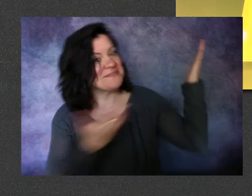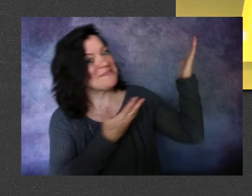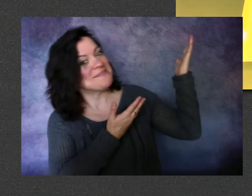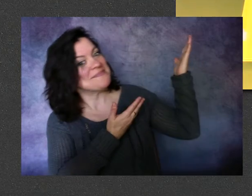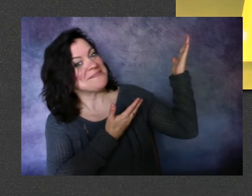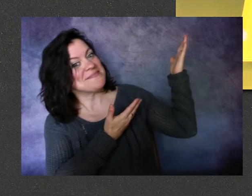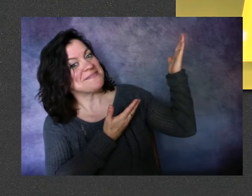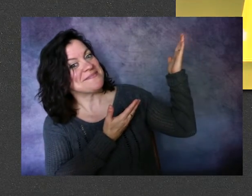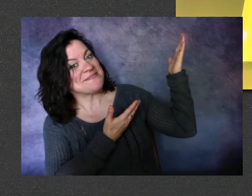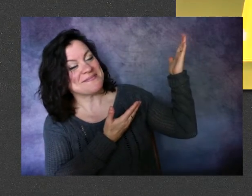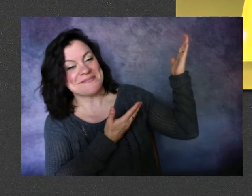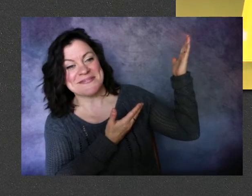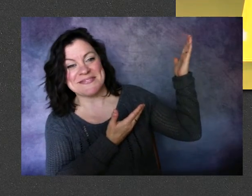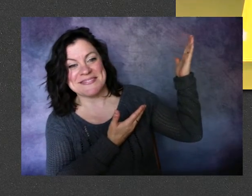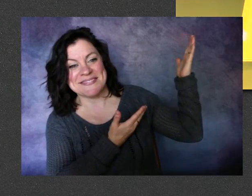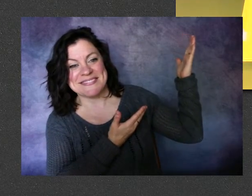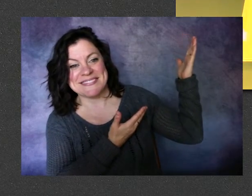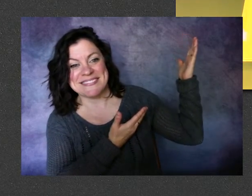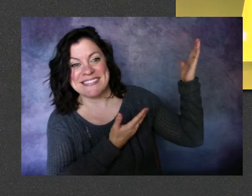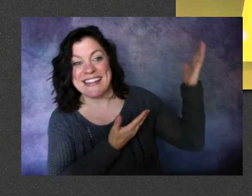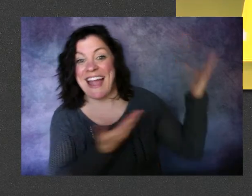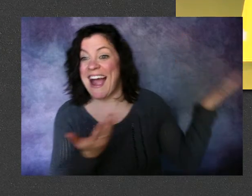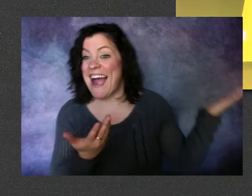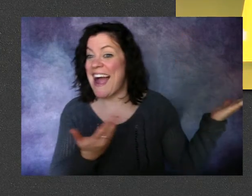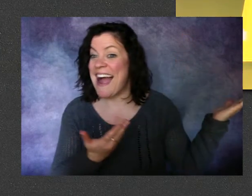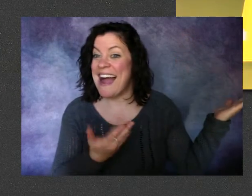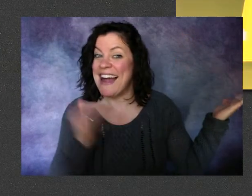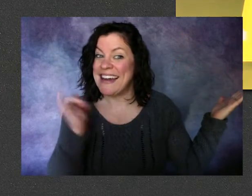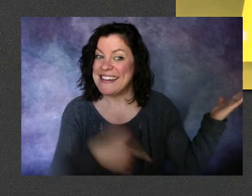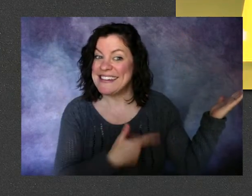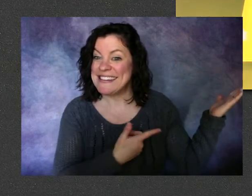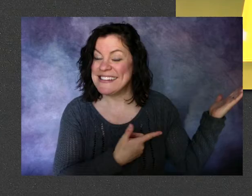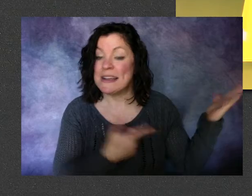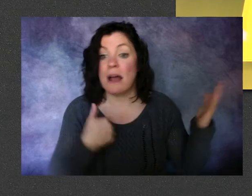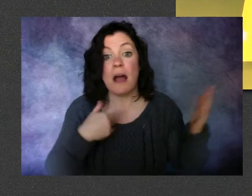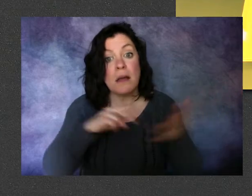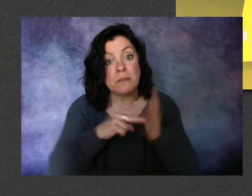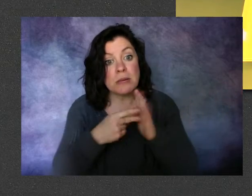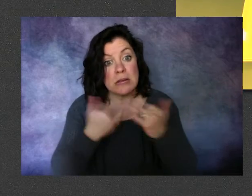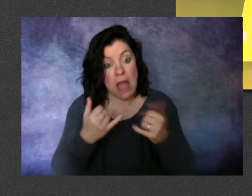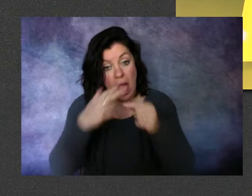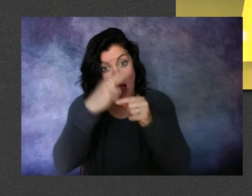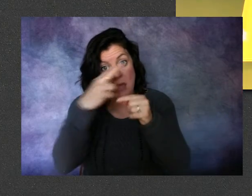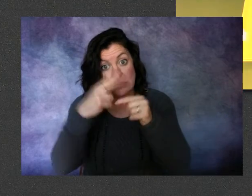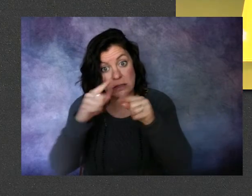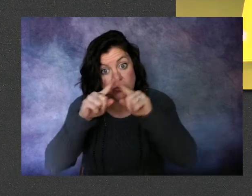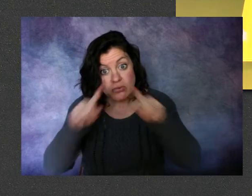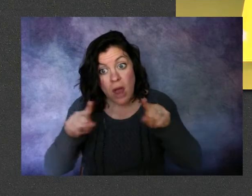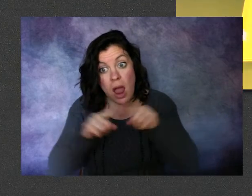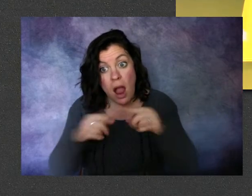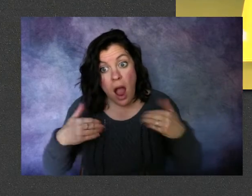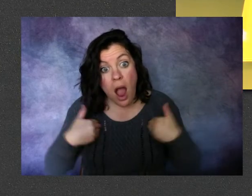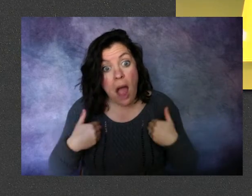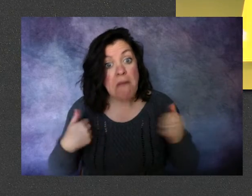Here it is, my friends. And look, I even have some triangle pieces that I could color if I wanted,